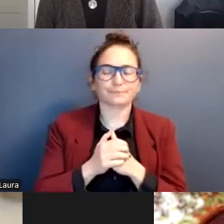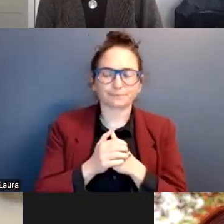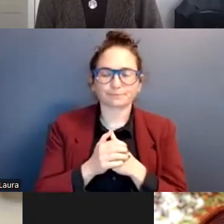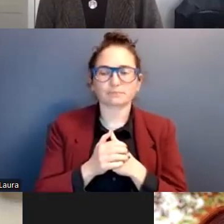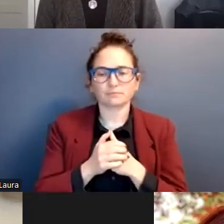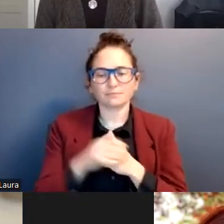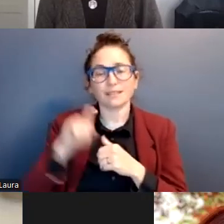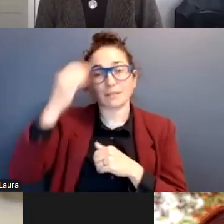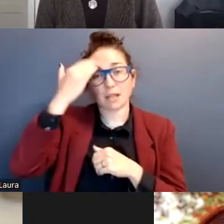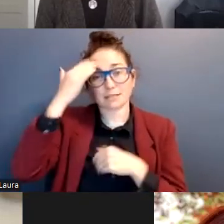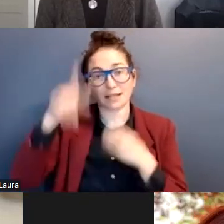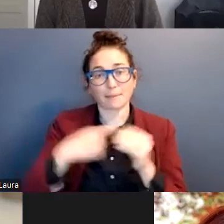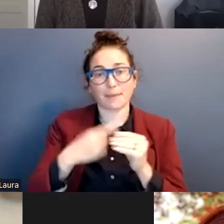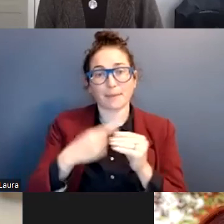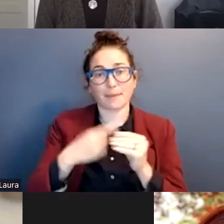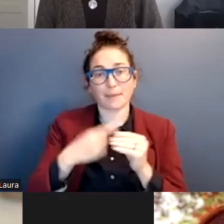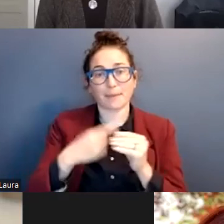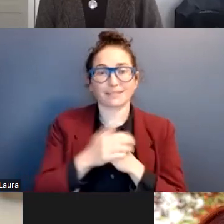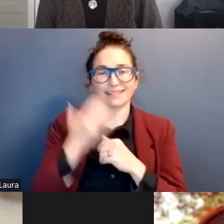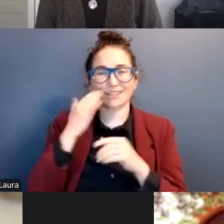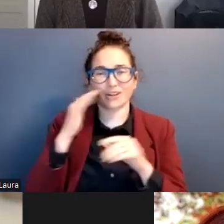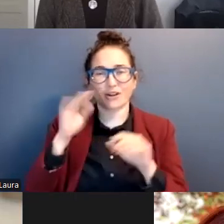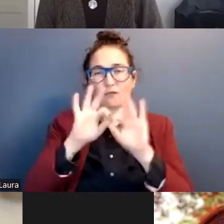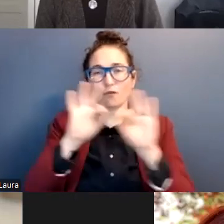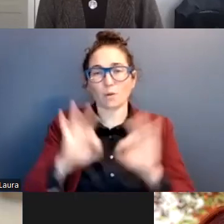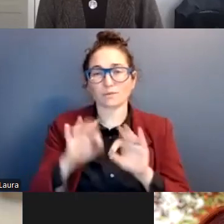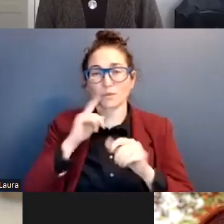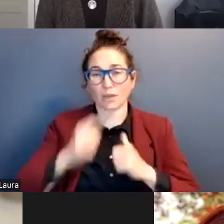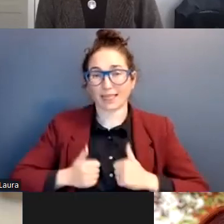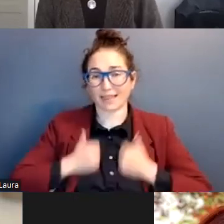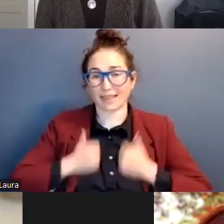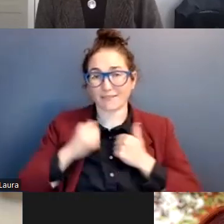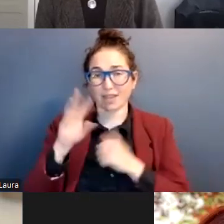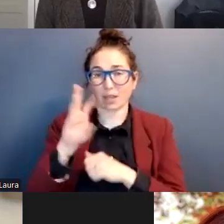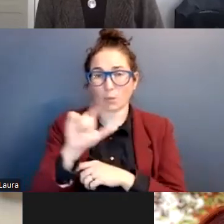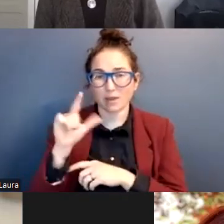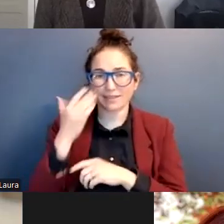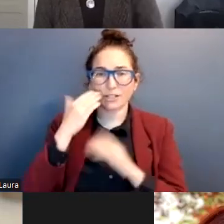for living wills, like checkbox forms and always never statement. For example, many